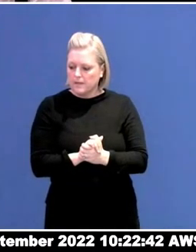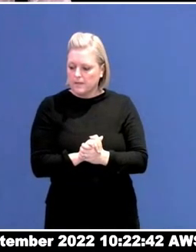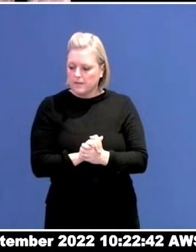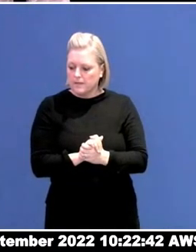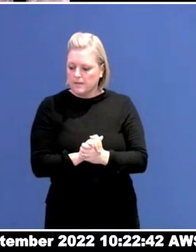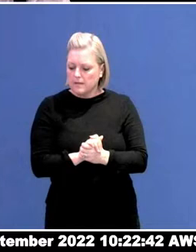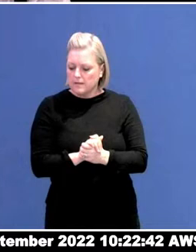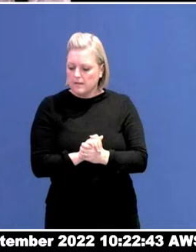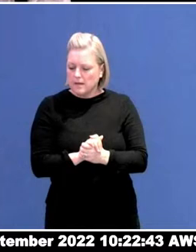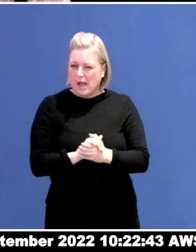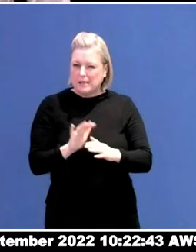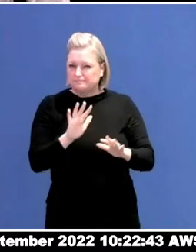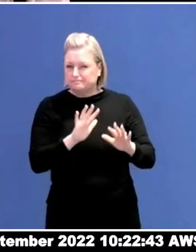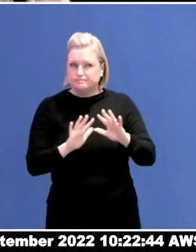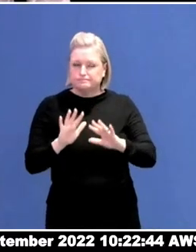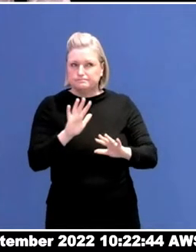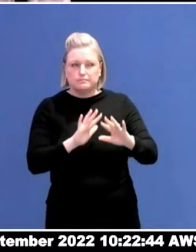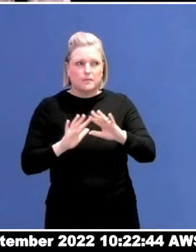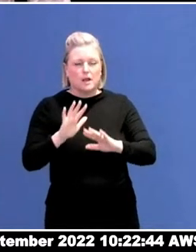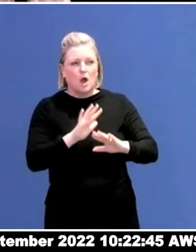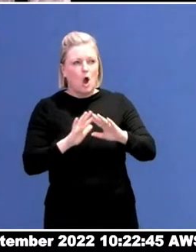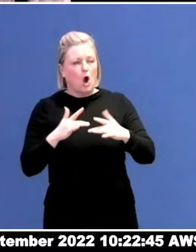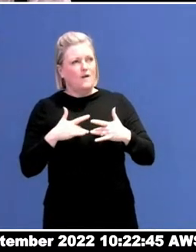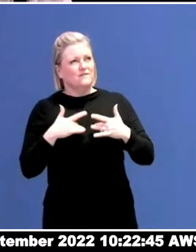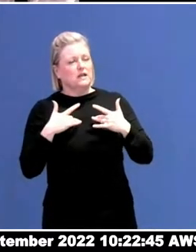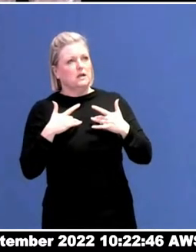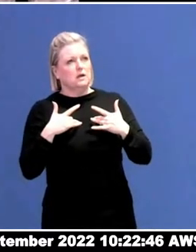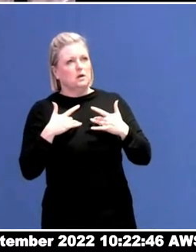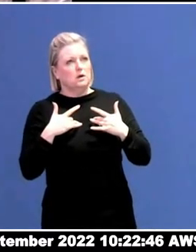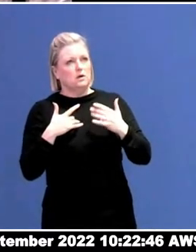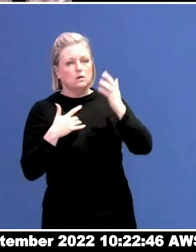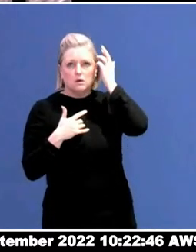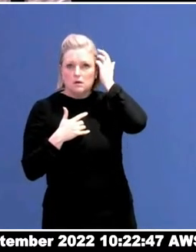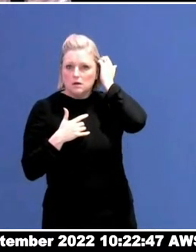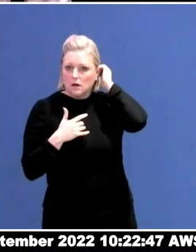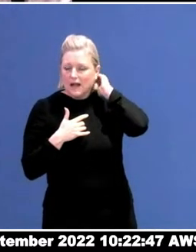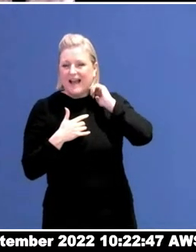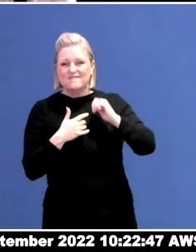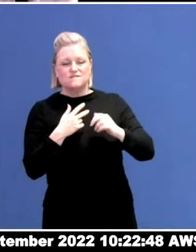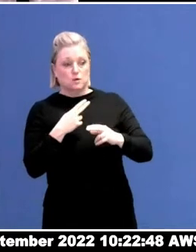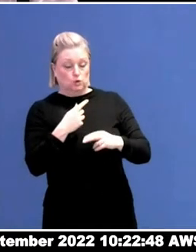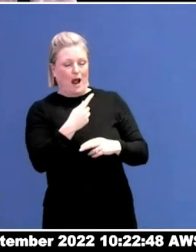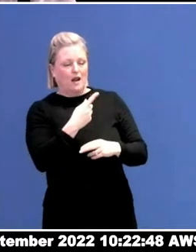It would have been - yes, to myself and to Kara.